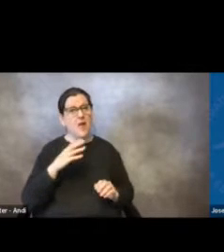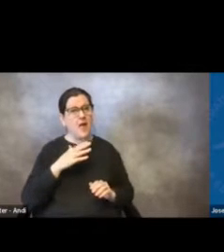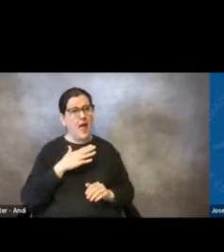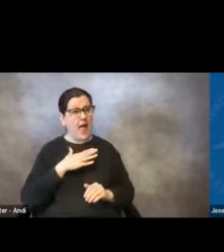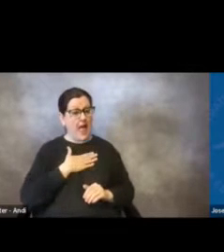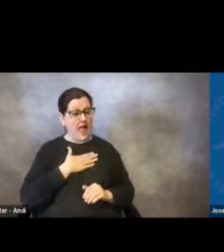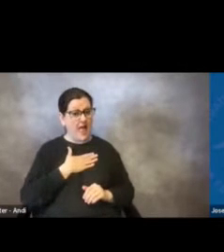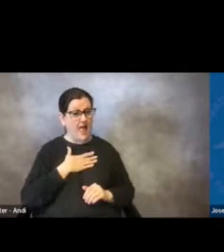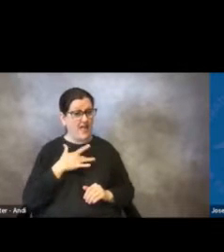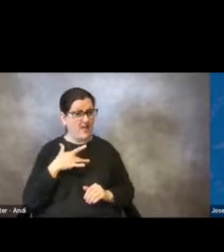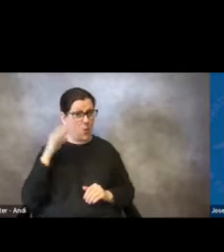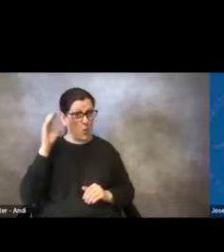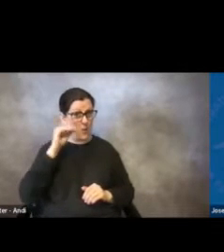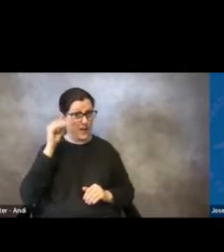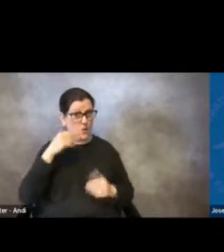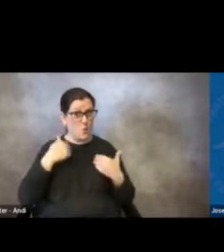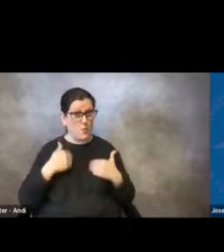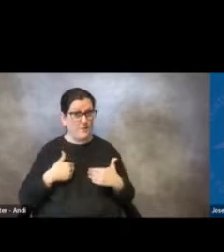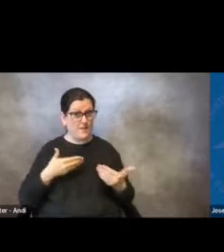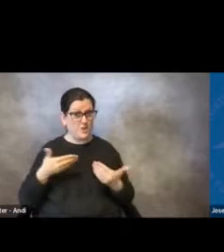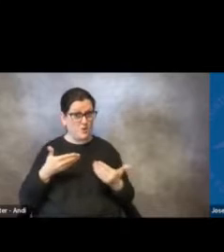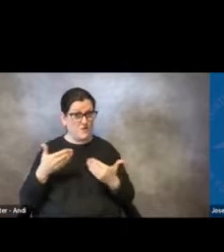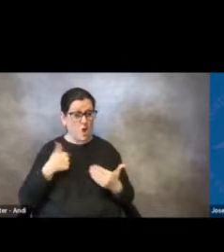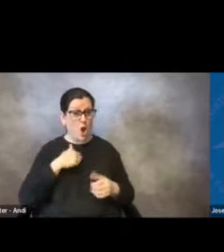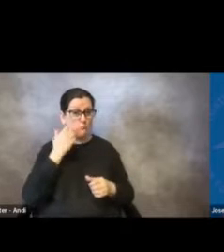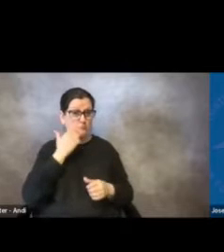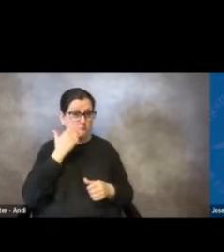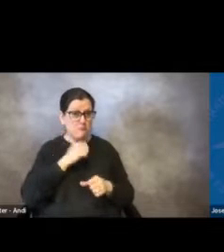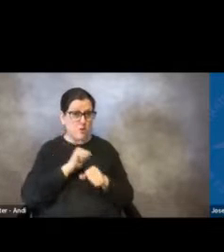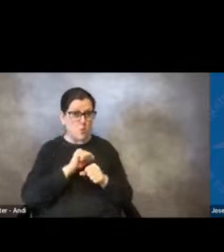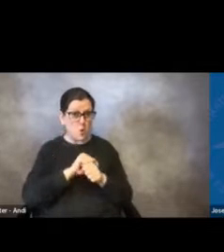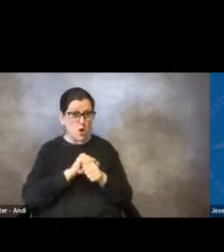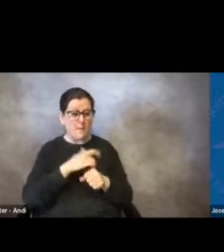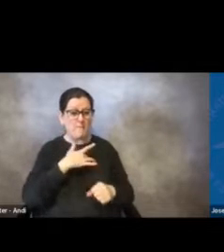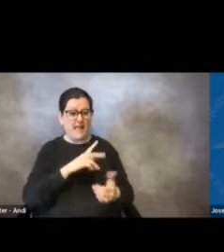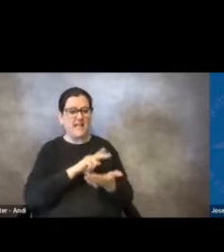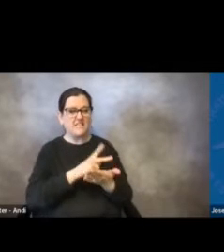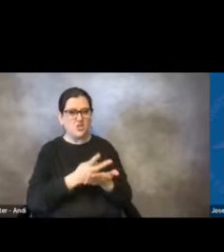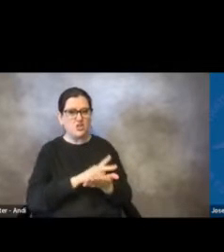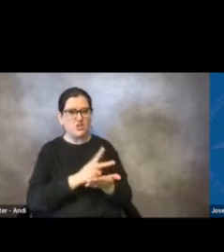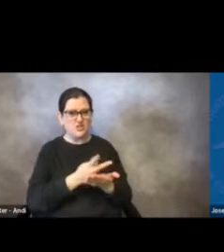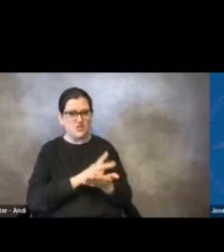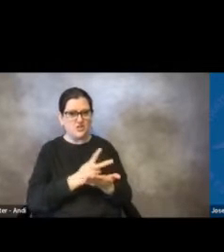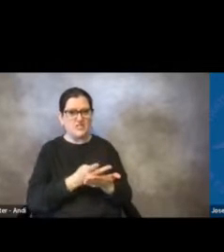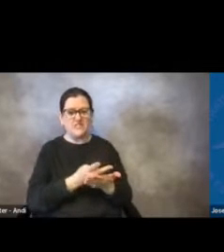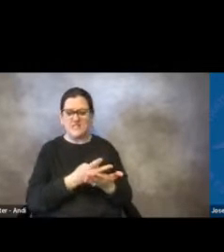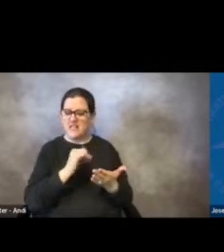services, the work that we do day to day that we love would be the kitchen of the house. It's the focal point of the house.